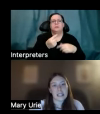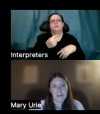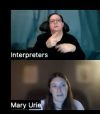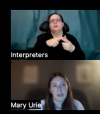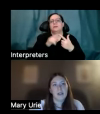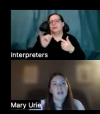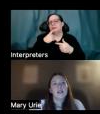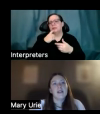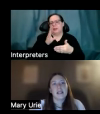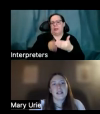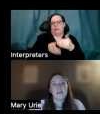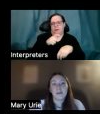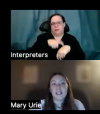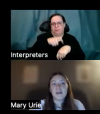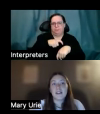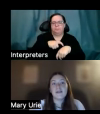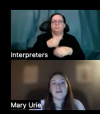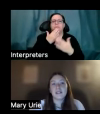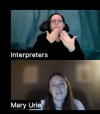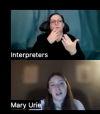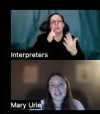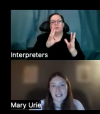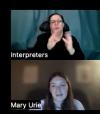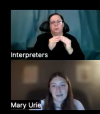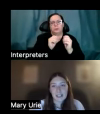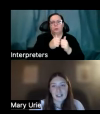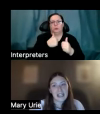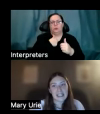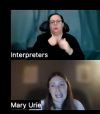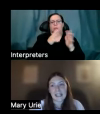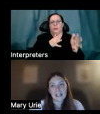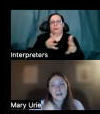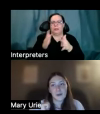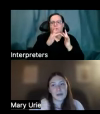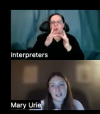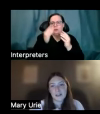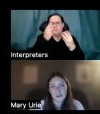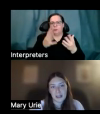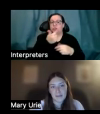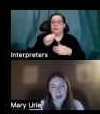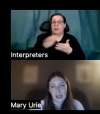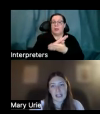time. Thank them for meeting with you leave your contact information, any handouts or one pagers you might have brought,